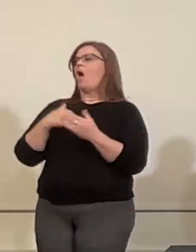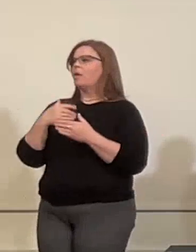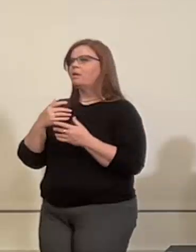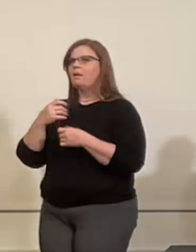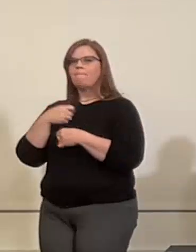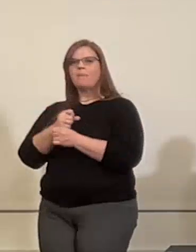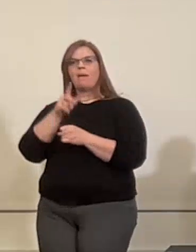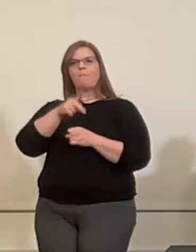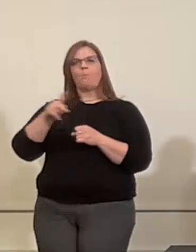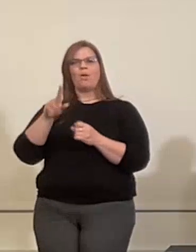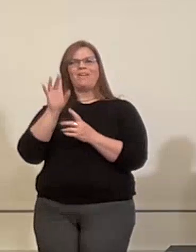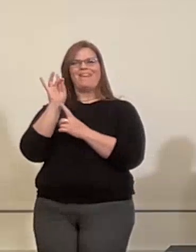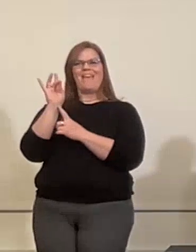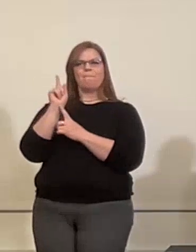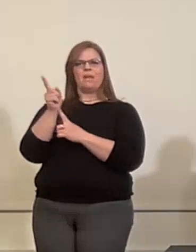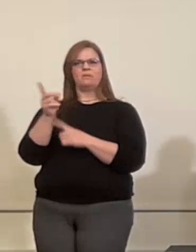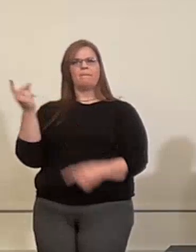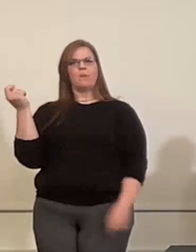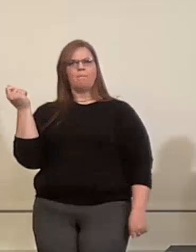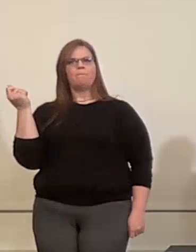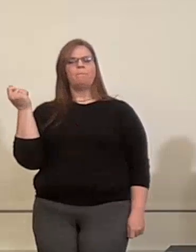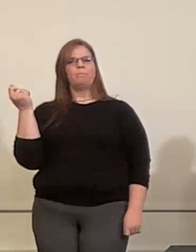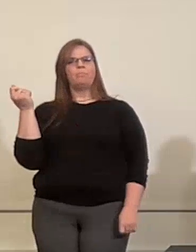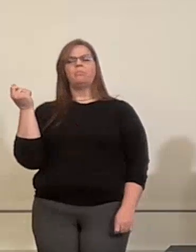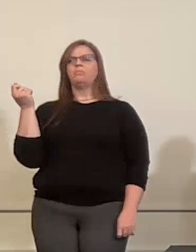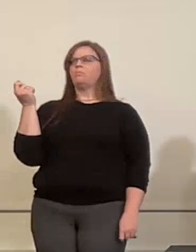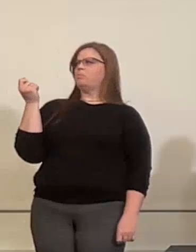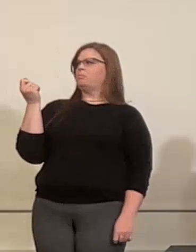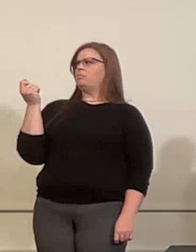So it's allowing me to connect with humans sooner.